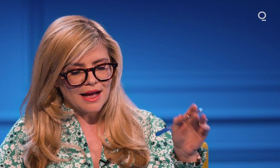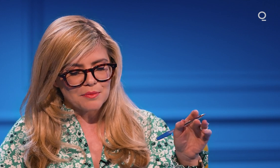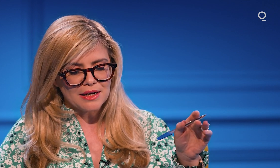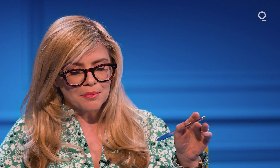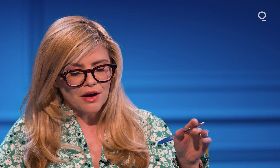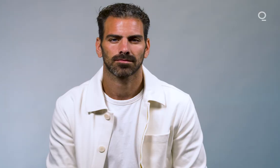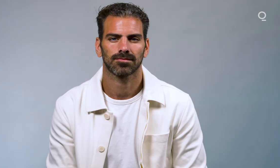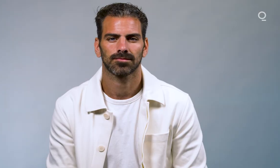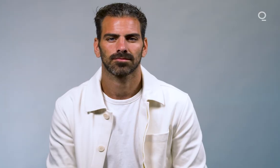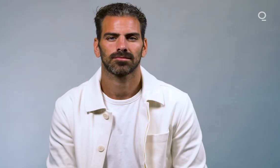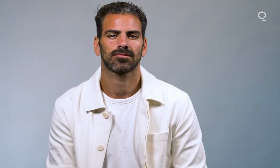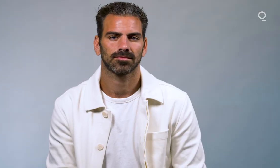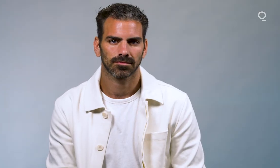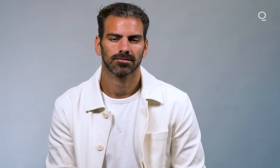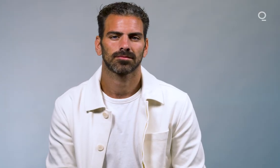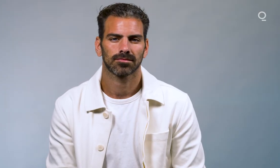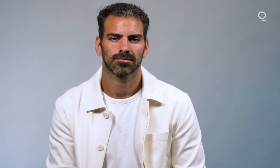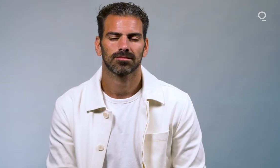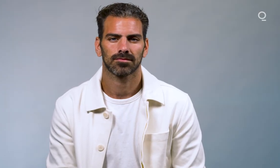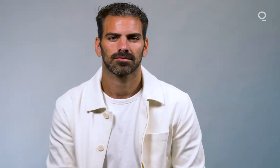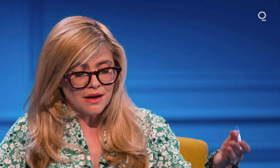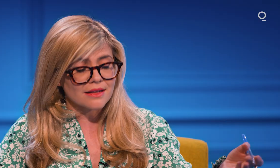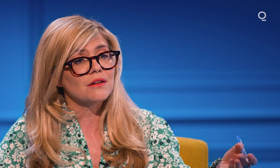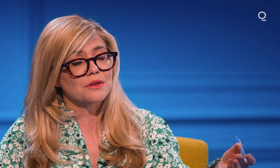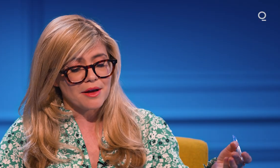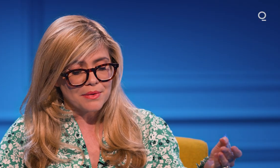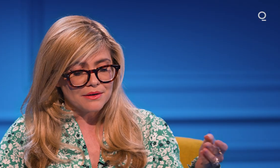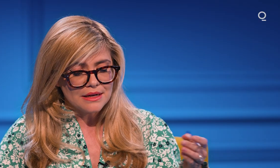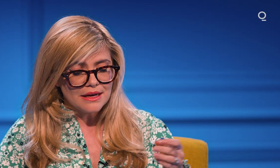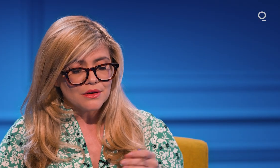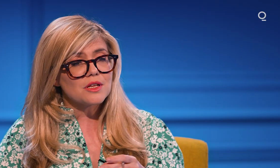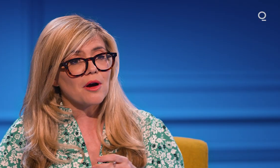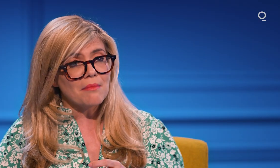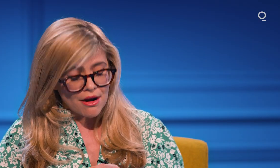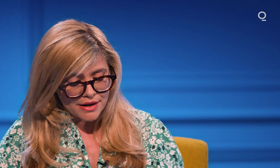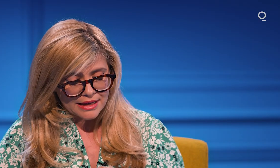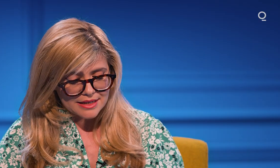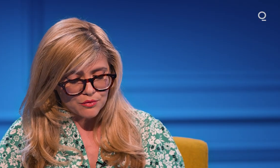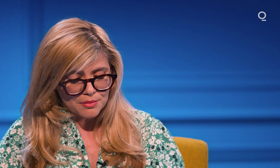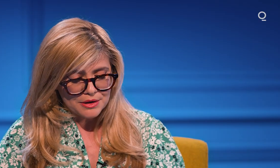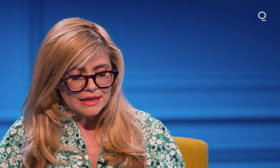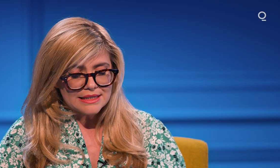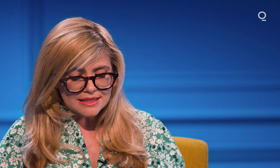and has been in the past, you quote the view of the man who patented the first telephone Alexander Graham Bell, who, despite marrying a deaf woman,